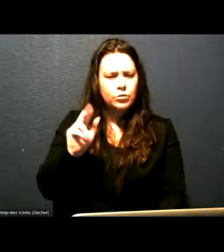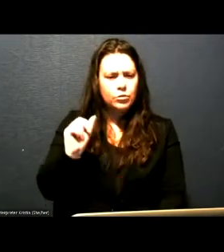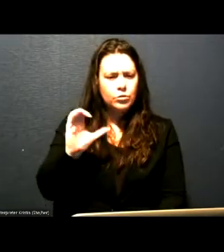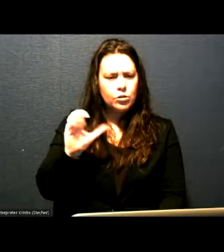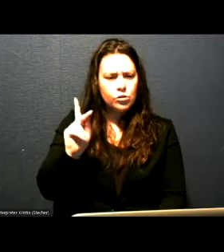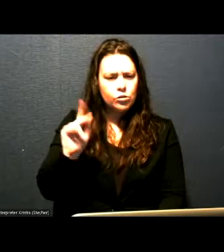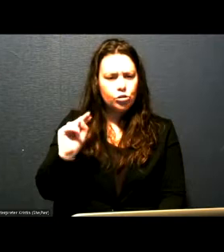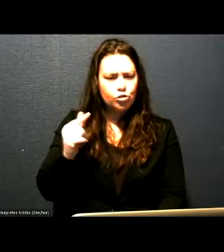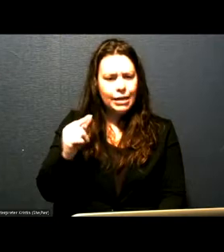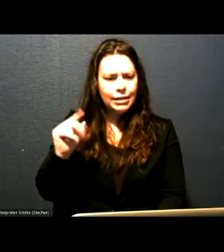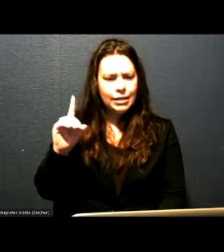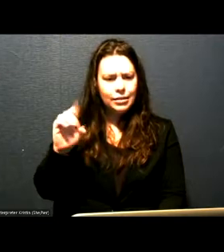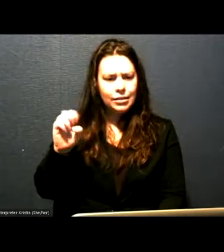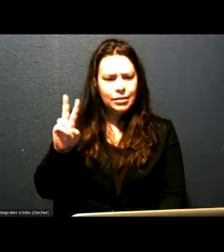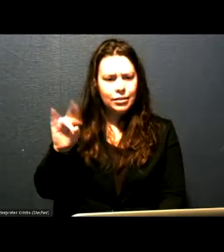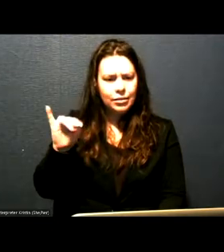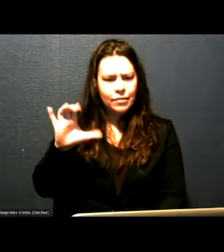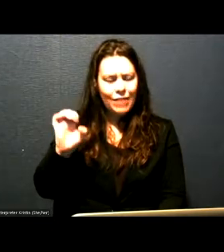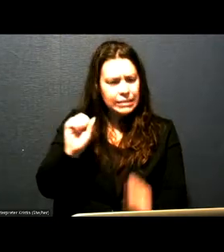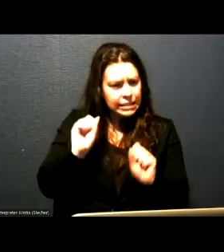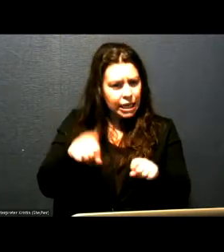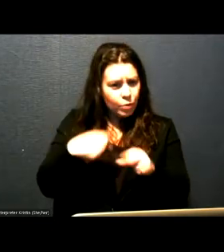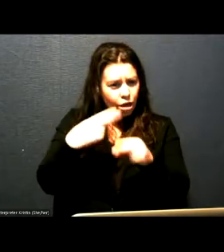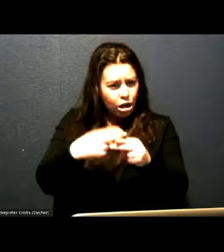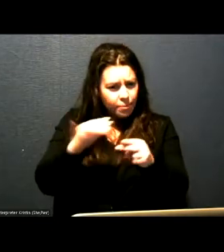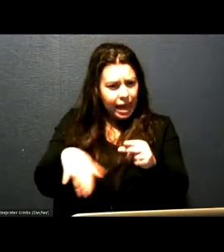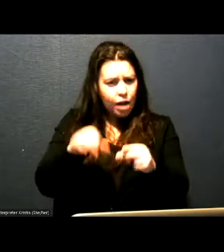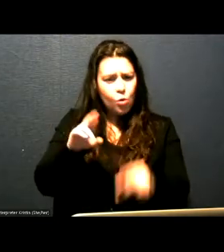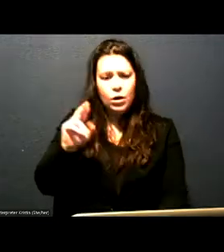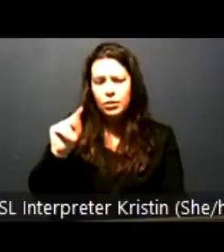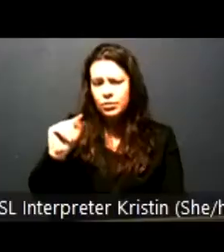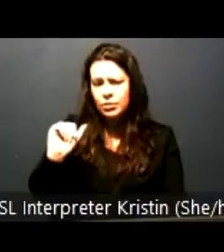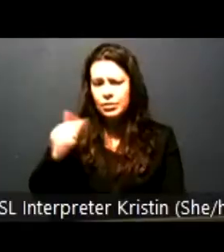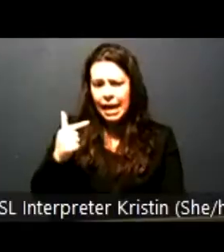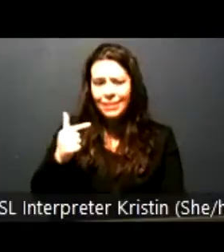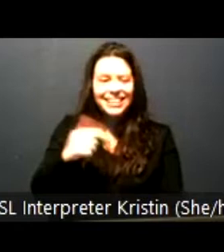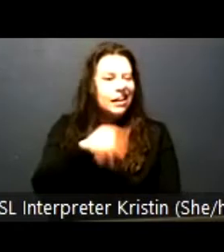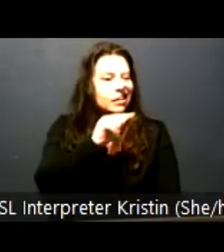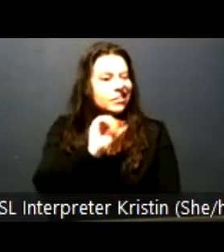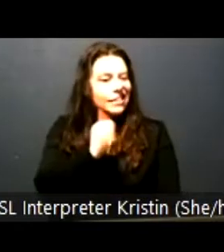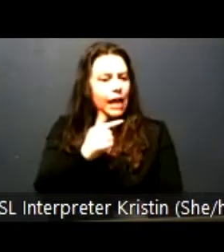them both that or a tag? >>Autumn-Lynn: We often use tag for a shorthand, but it's not always clear